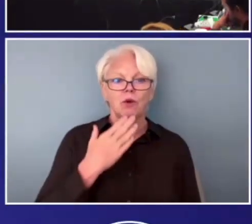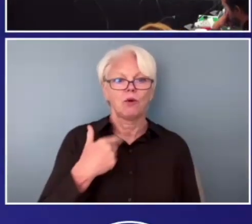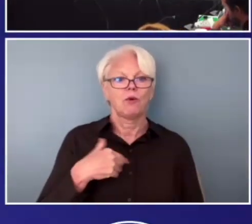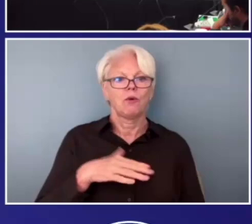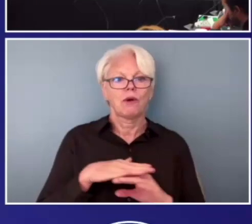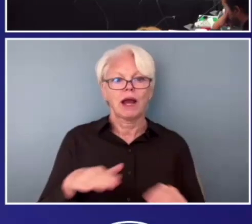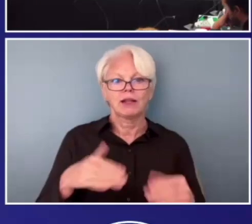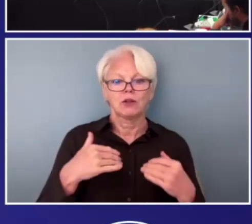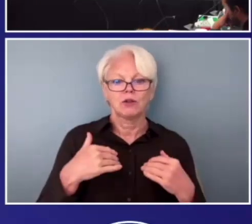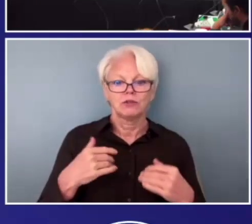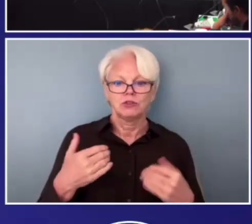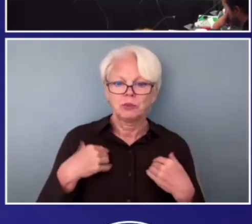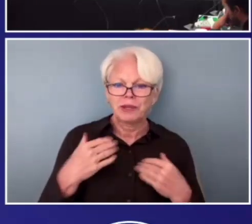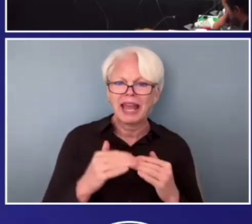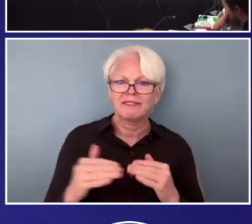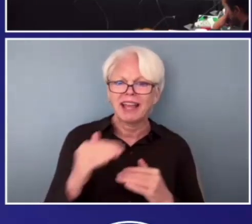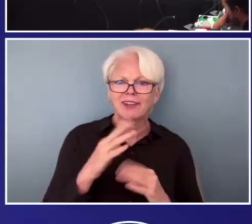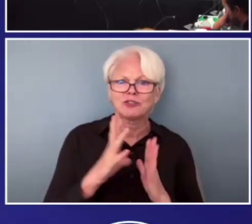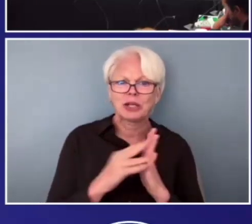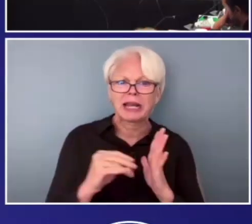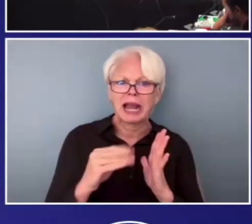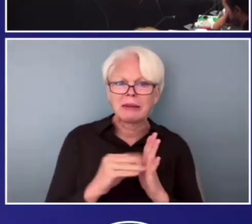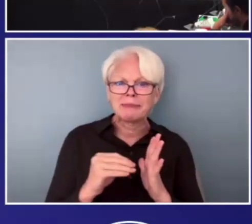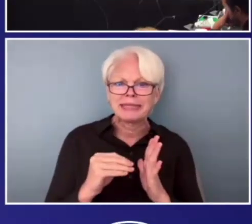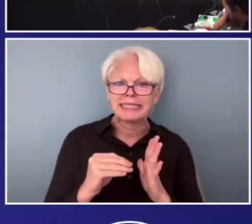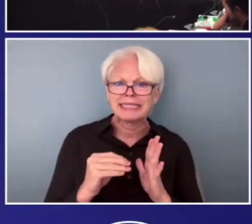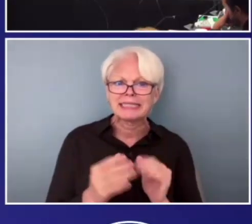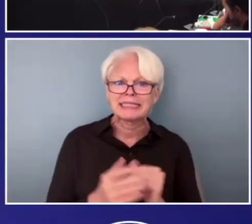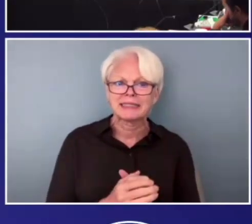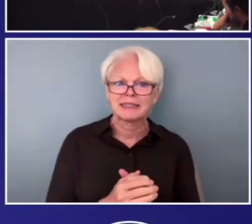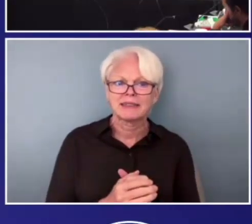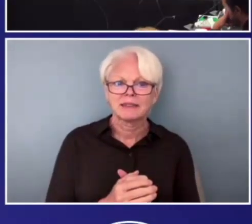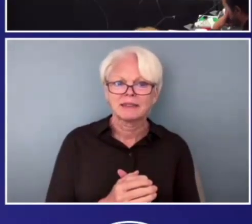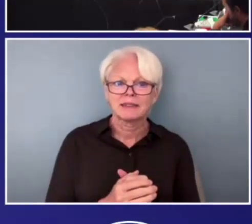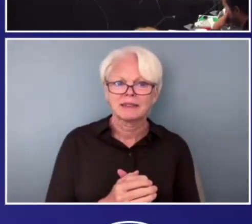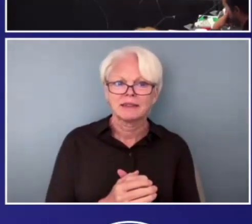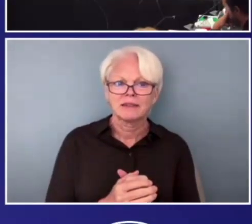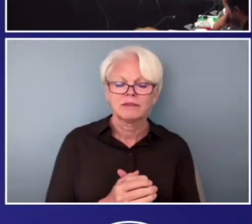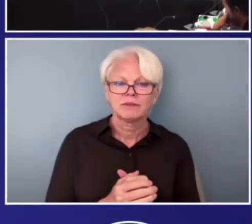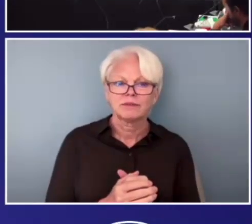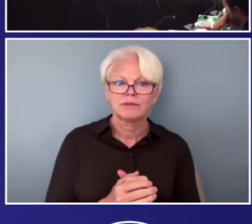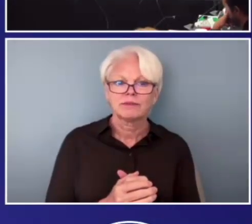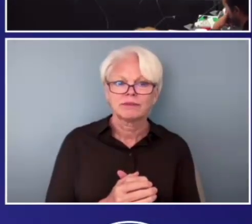do we have any extra copies of this? Yeah, I'm looking.